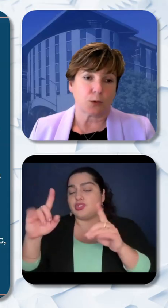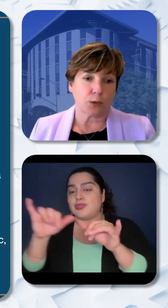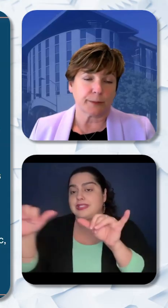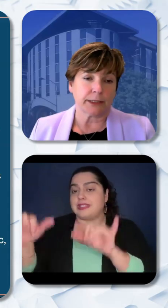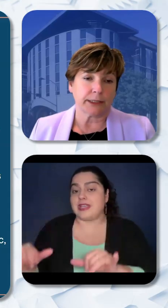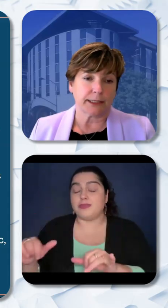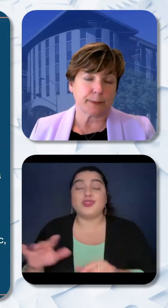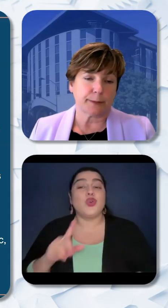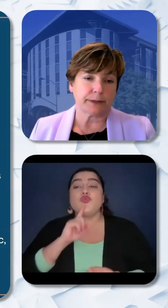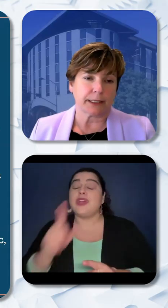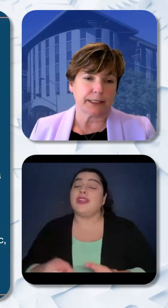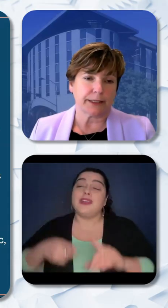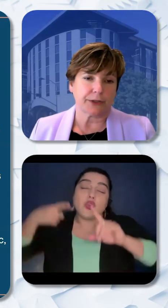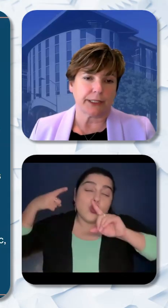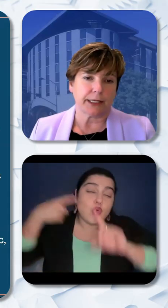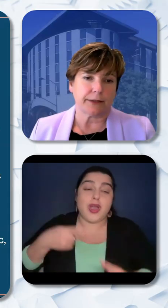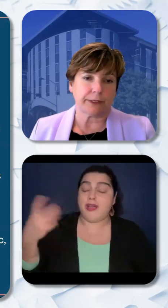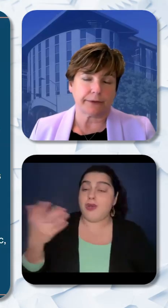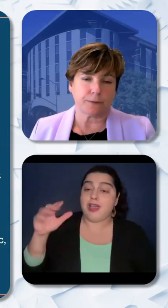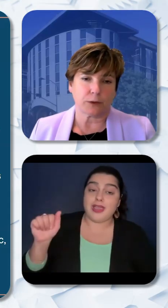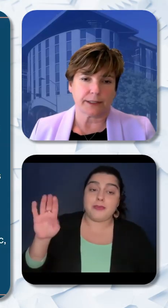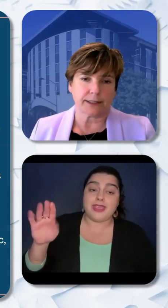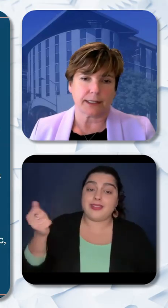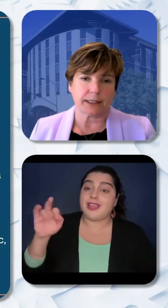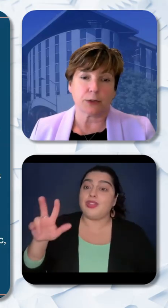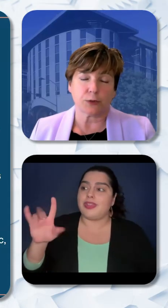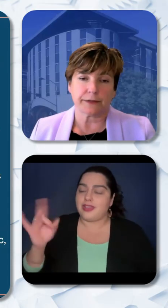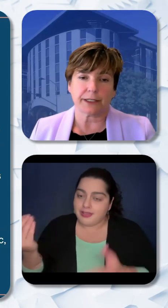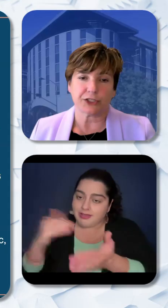So ultimately, Assembly Bill 1938 reinforces that inclusive